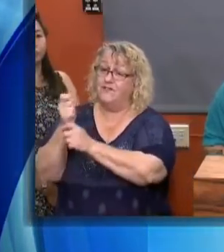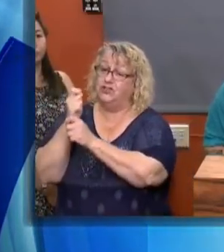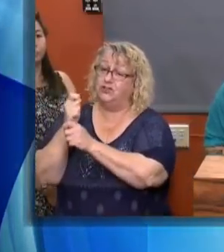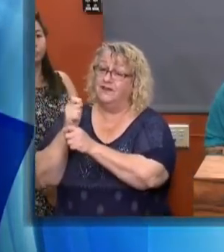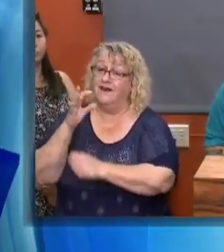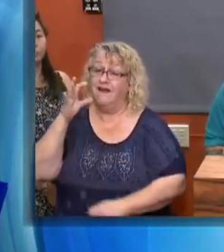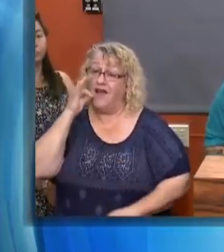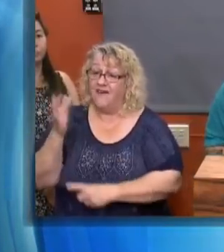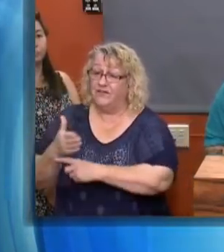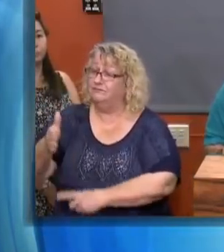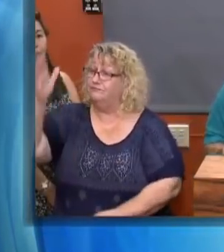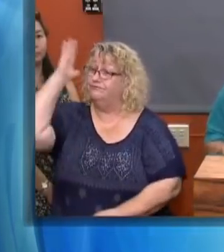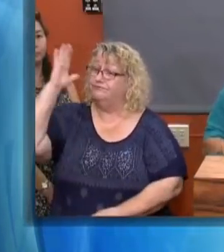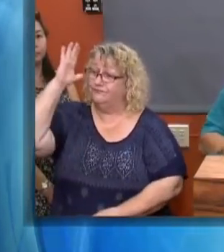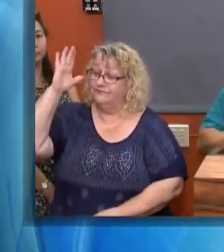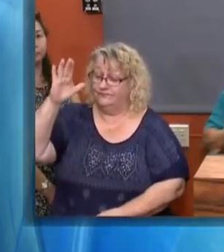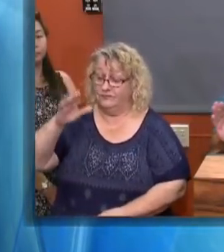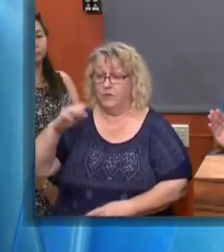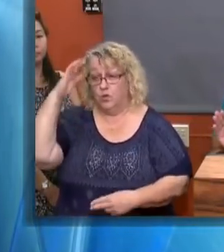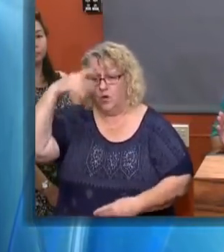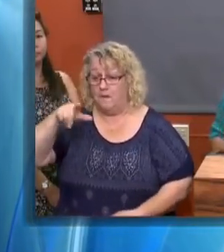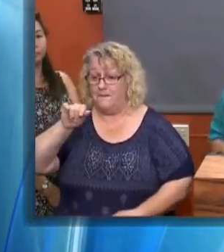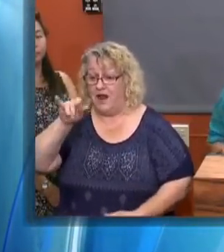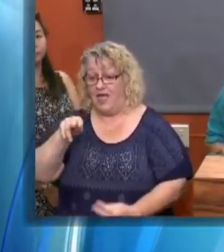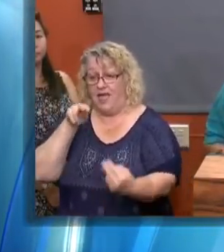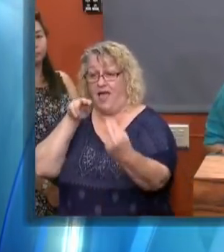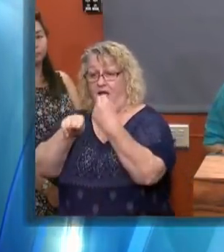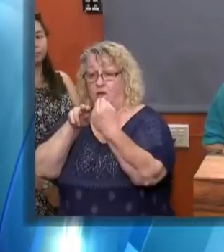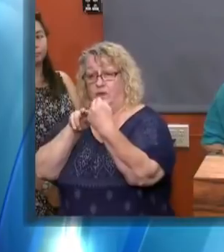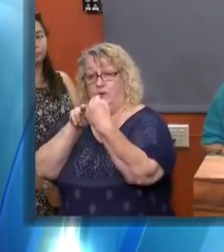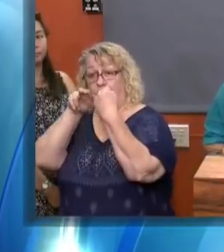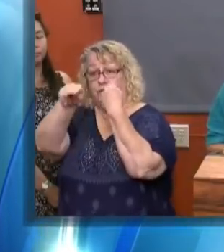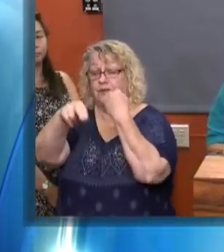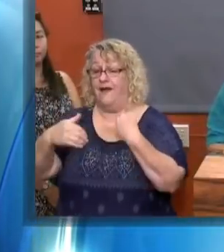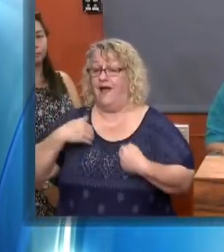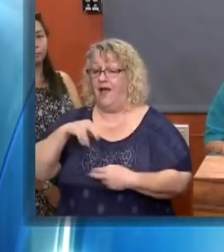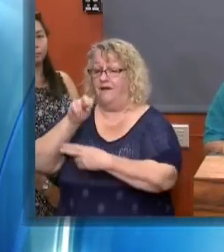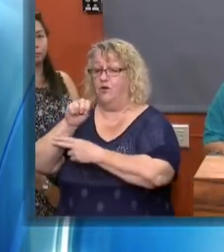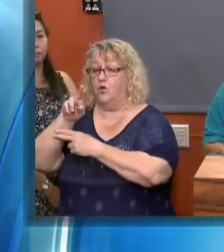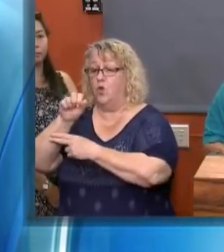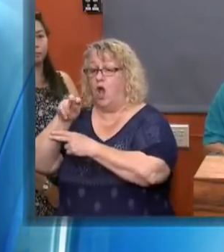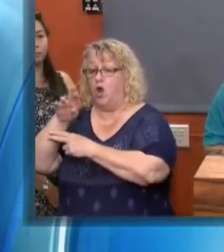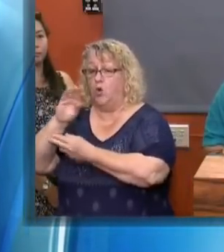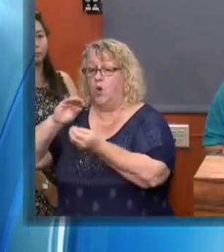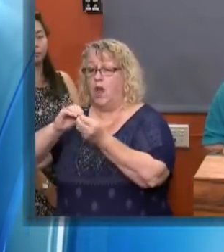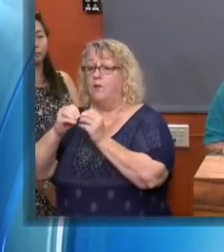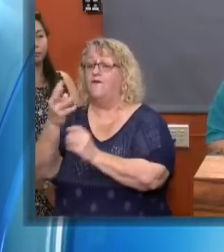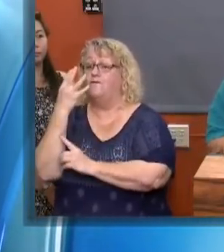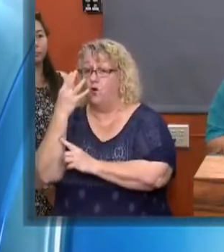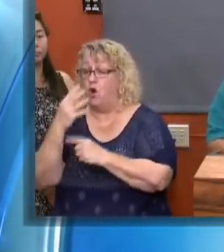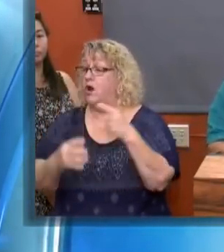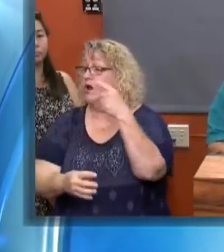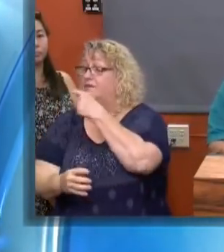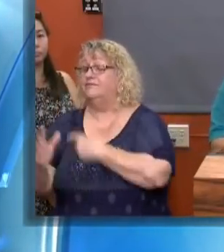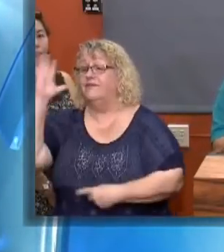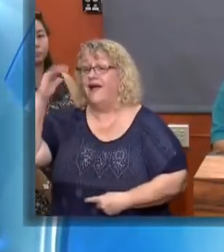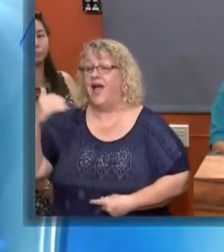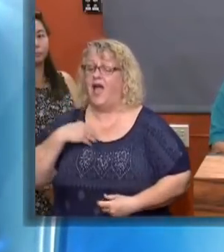NOT THE LARGE RESERVOIR THAT YOU SEE ON THE, AS YOU GO MAUKA ON PALI HIGHWAY, IF YOU